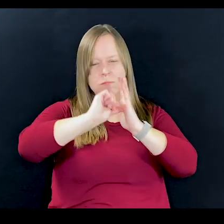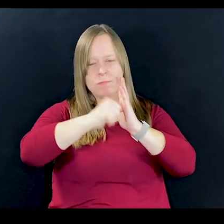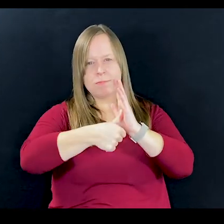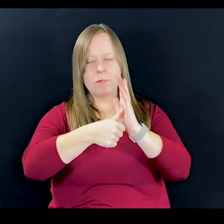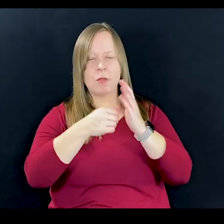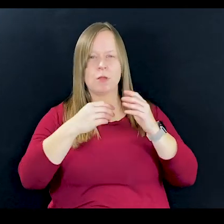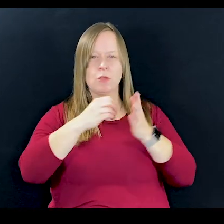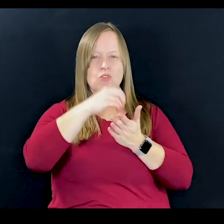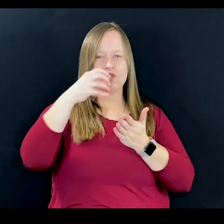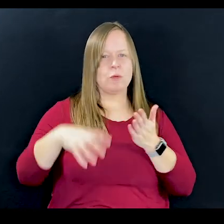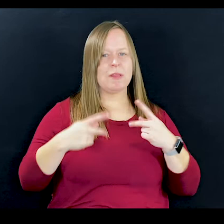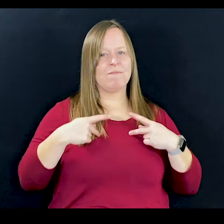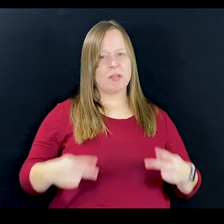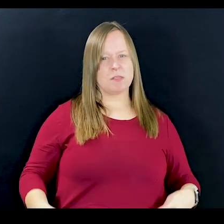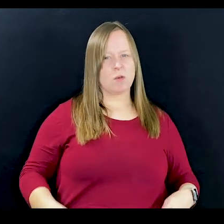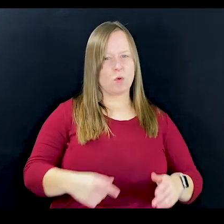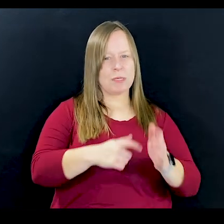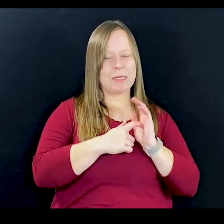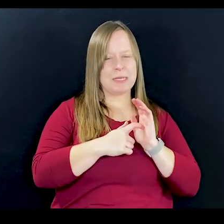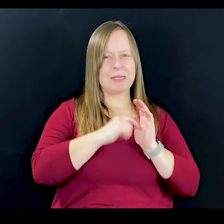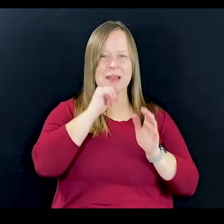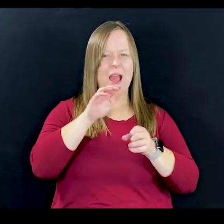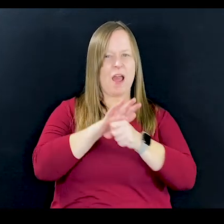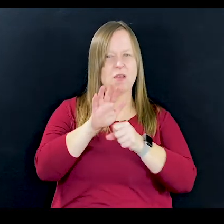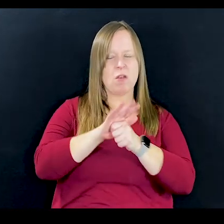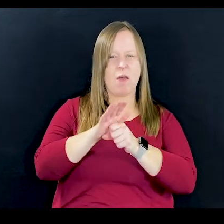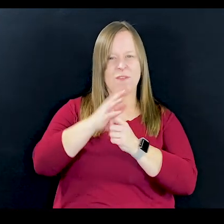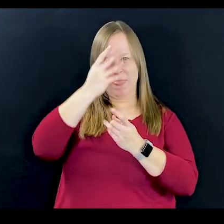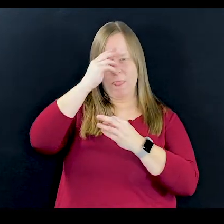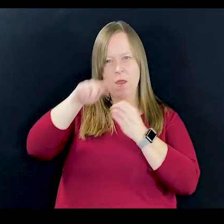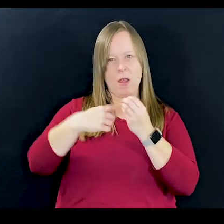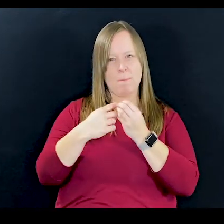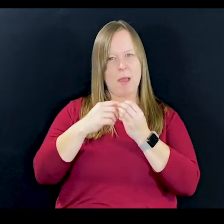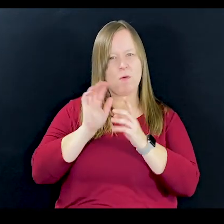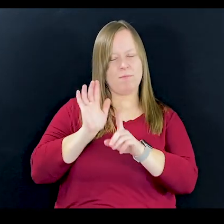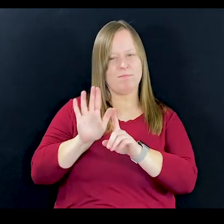emphasis on the students physical needs and did not give enough consideration to